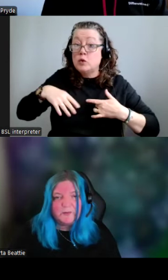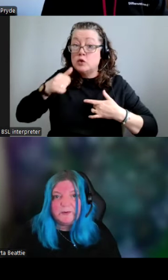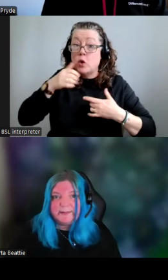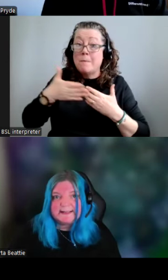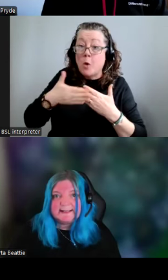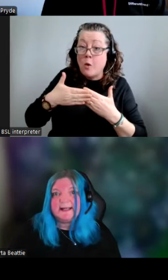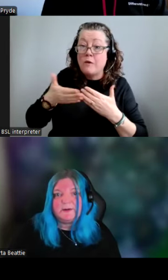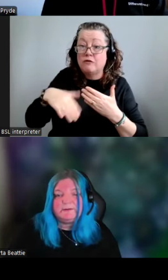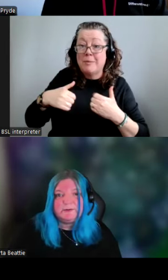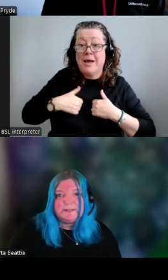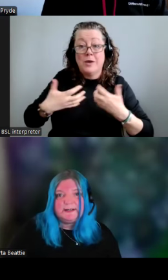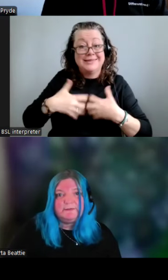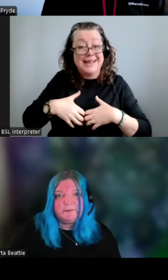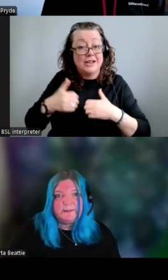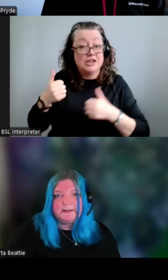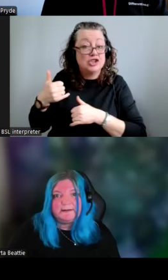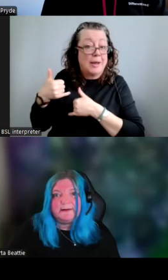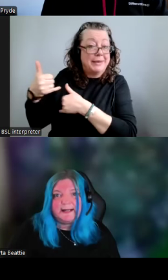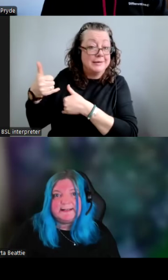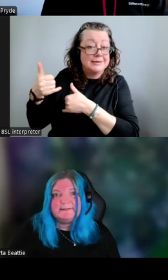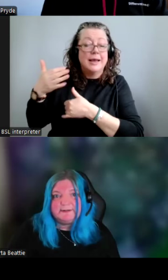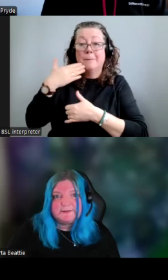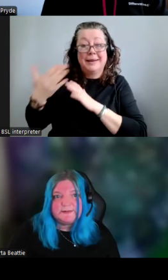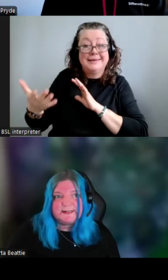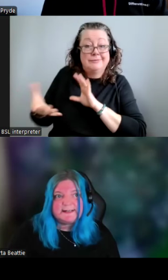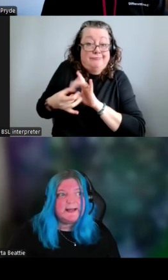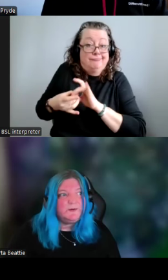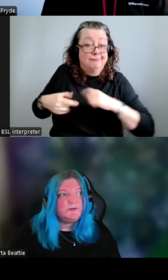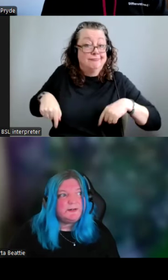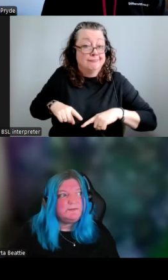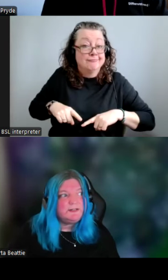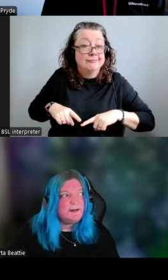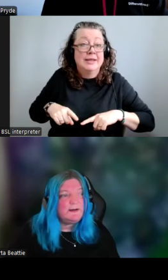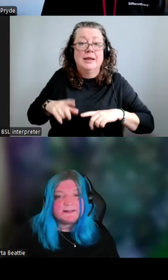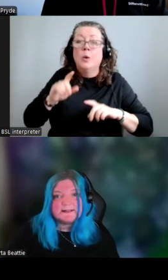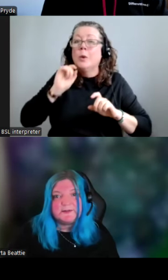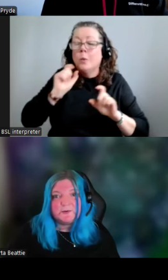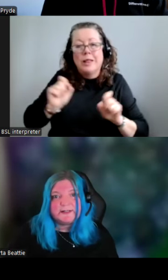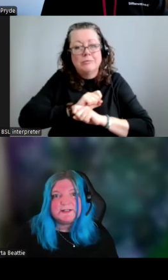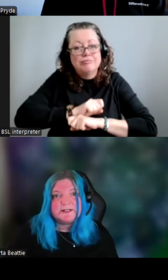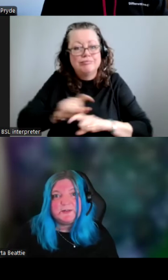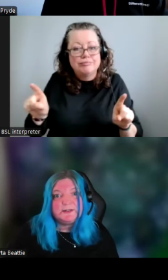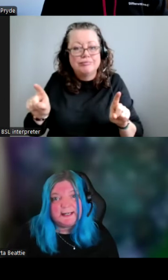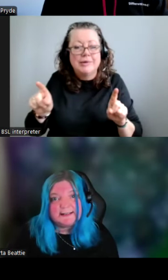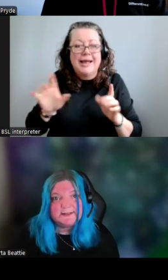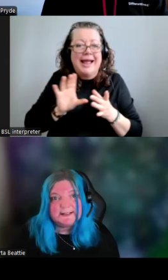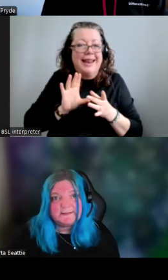We will be sending out a recording of the webinar and the resources, and we will try and ask some of the questions that we couldn't get to today.